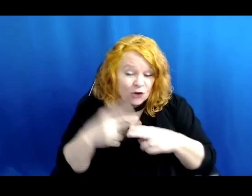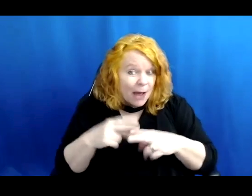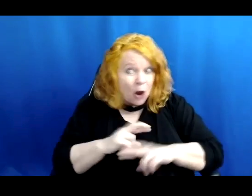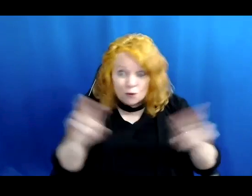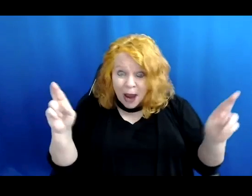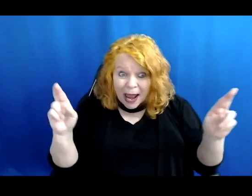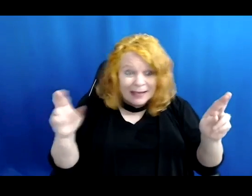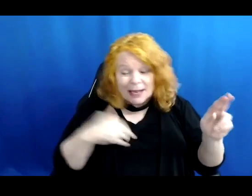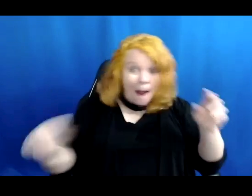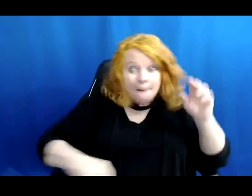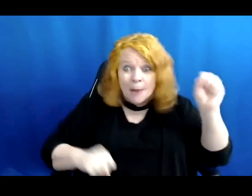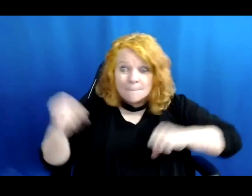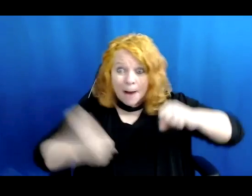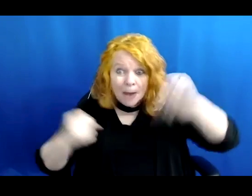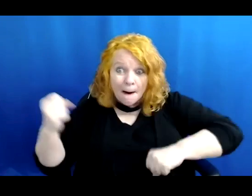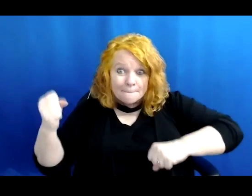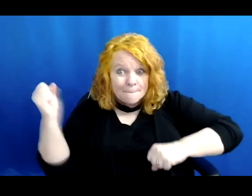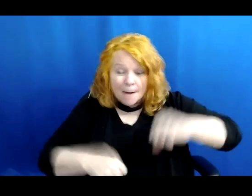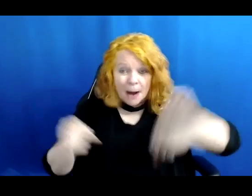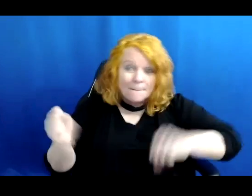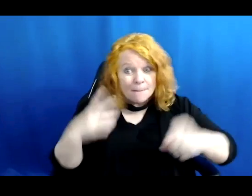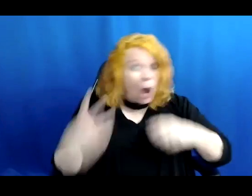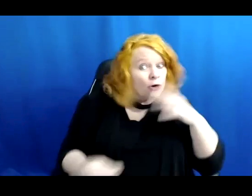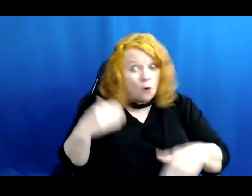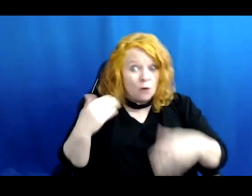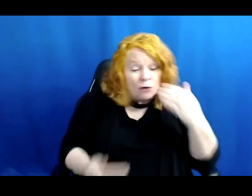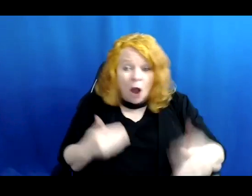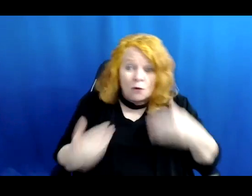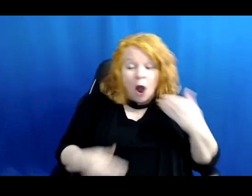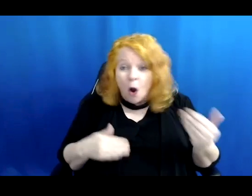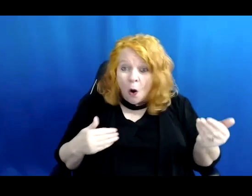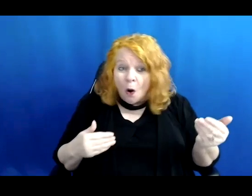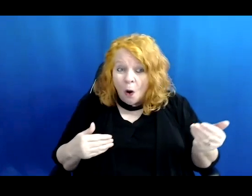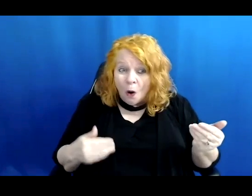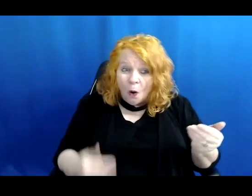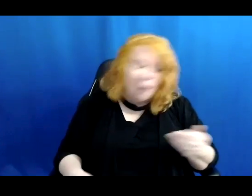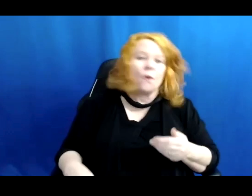Here we go with boom, boom, boom, boom, boom, boom, boom boom and go, go, go, go go-it-tee